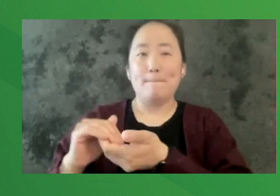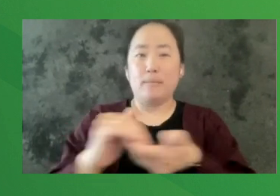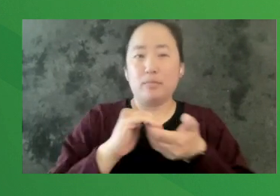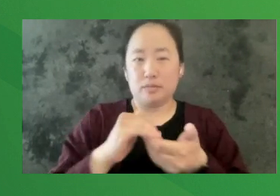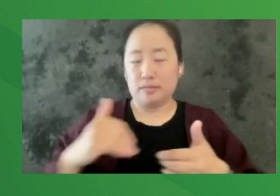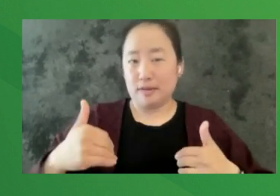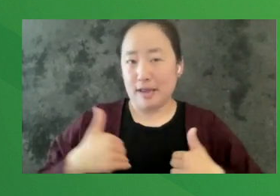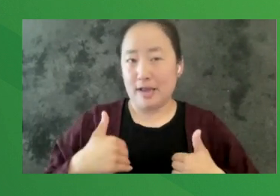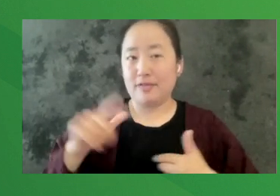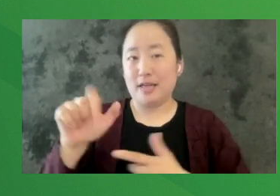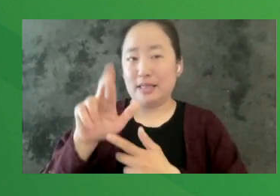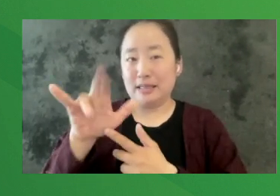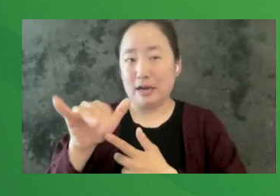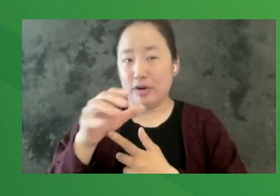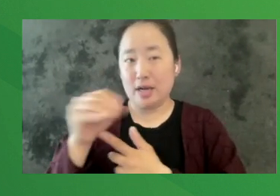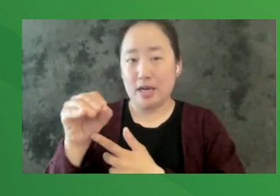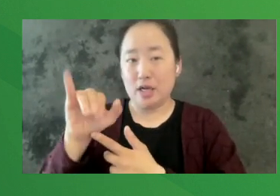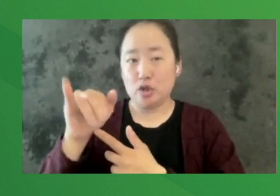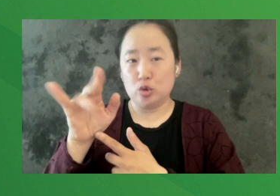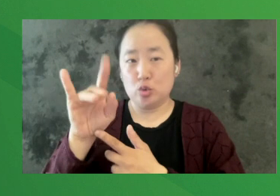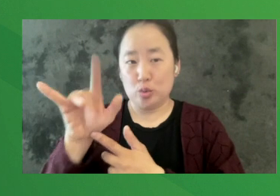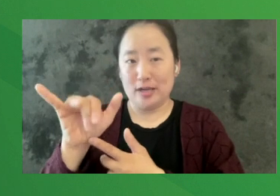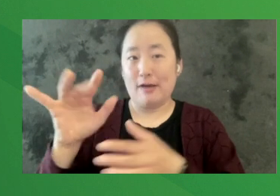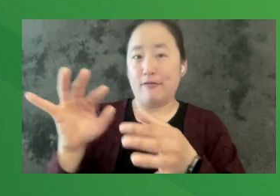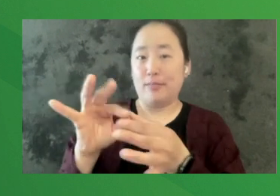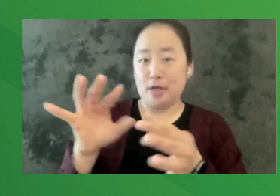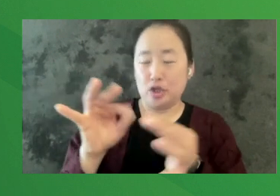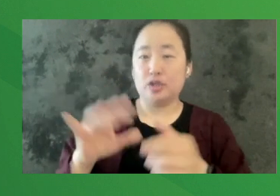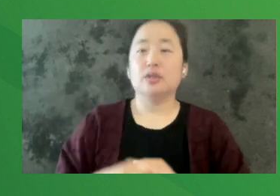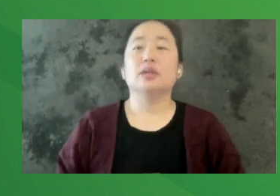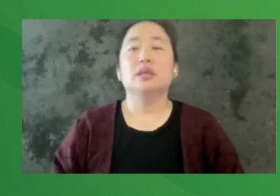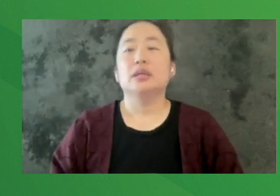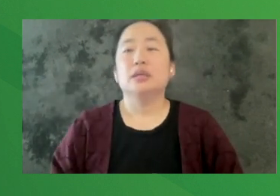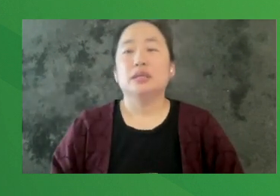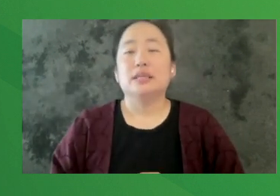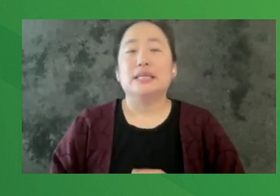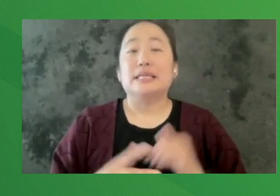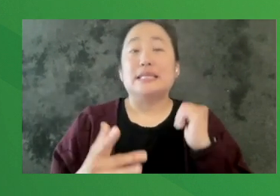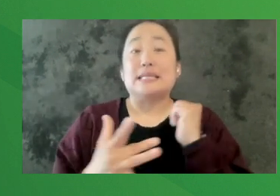highlighted thus far. I have to say this, it's tactically - I use that word loosely - a mixed